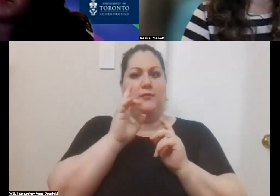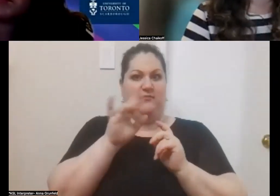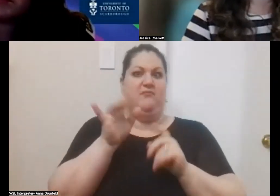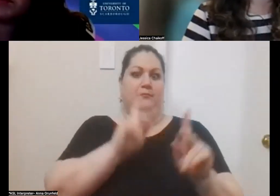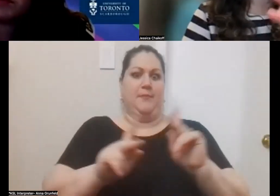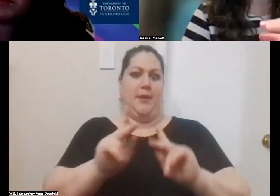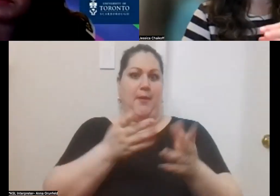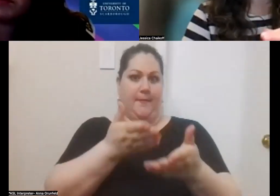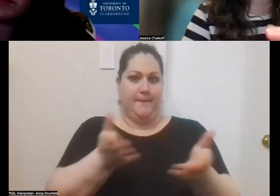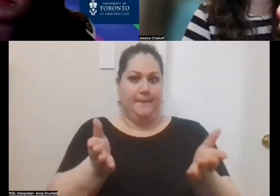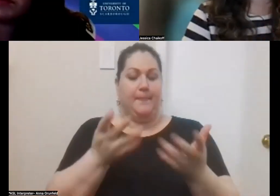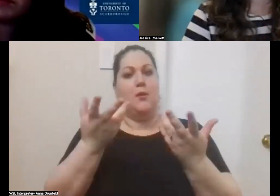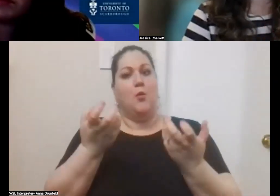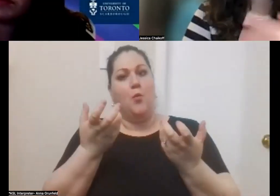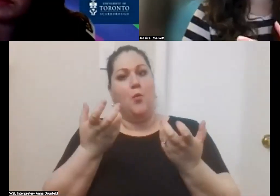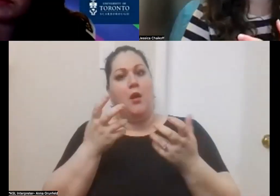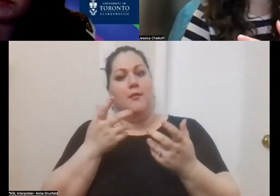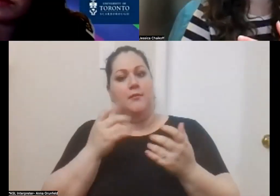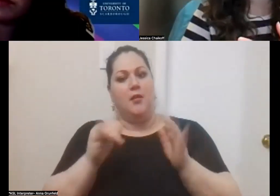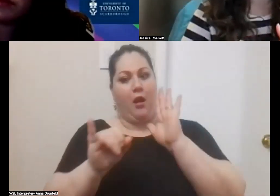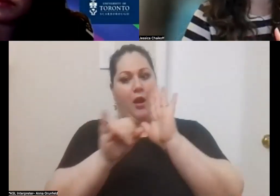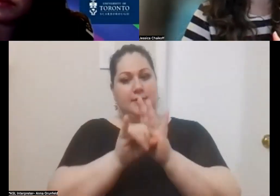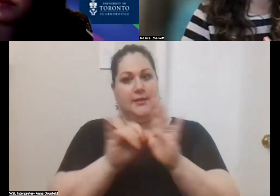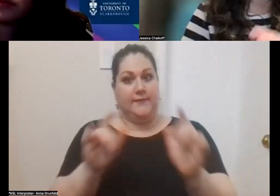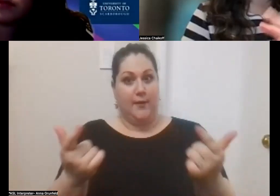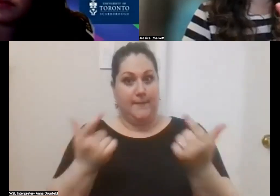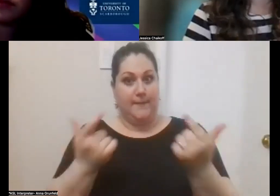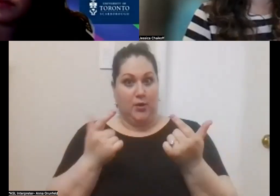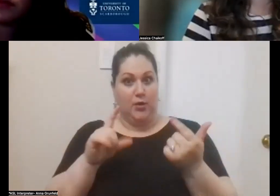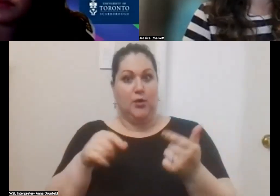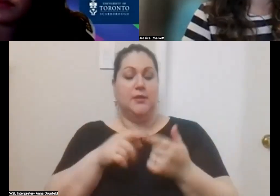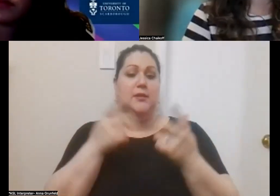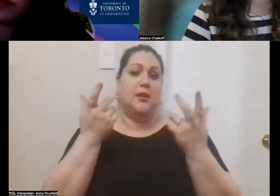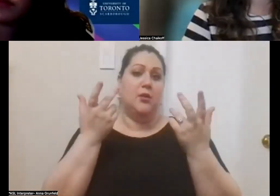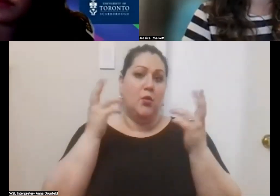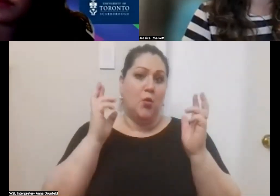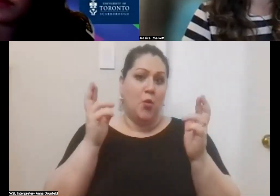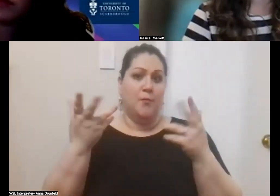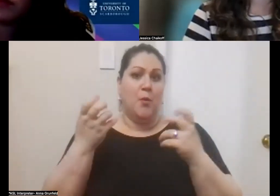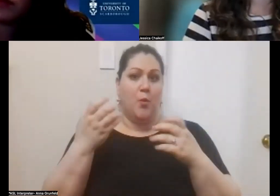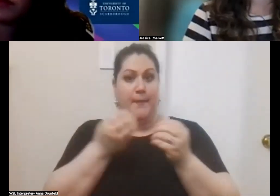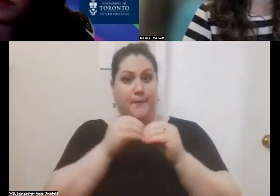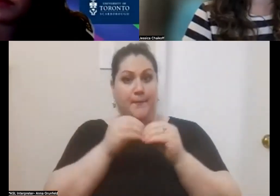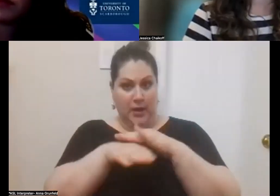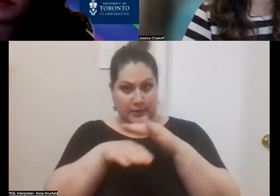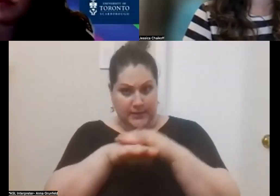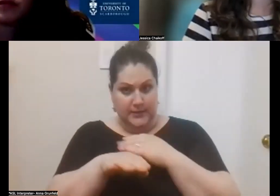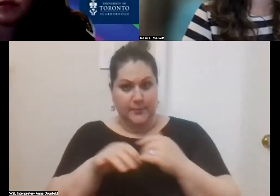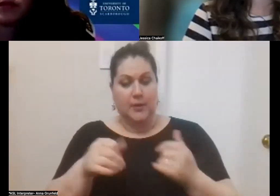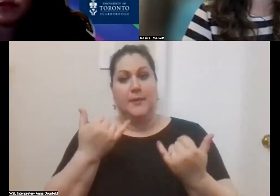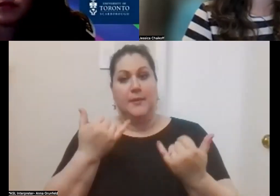But now what I want to take a step back and break away from my research and talk about it from my personal experience.